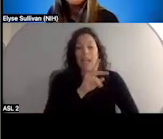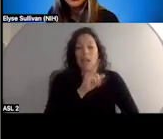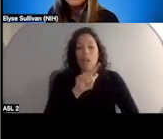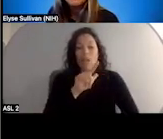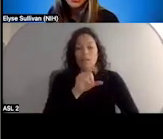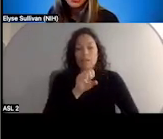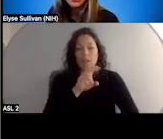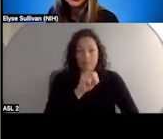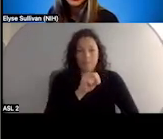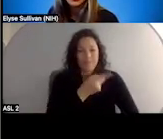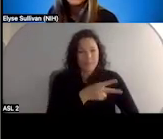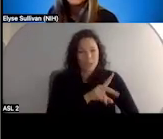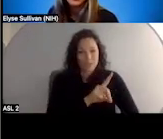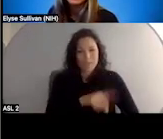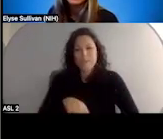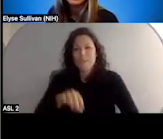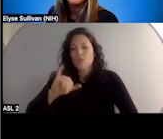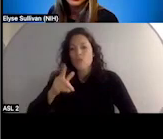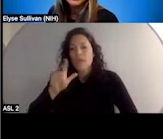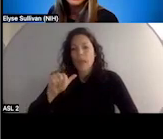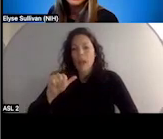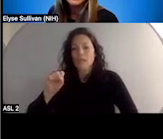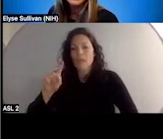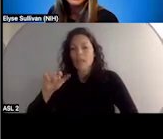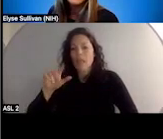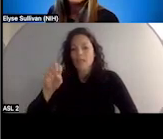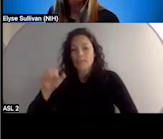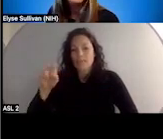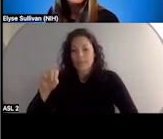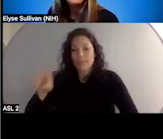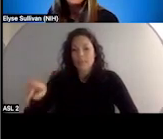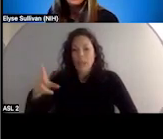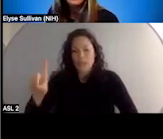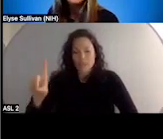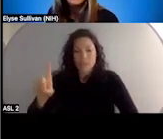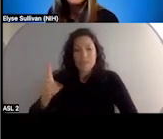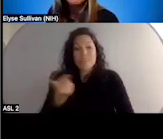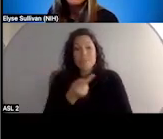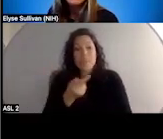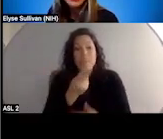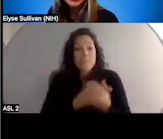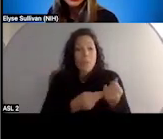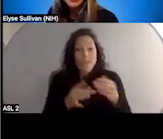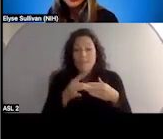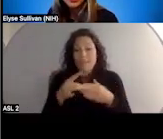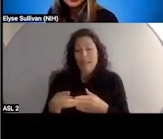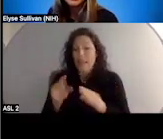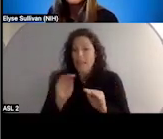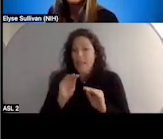both from the NIH Office of Extramural Research. Cindy and Julia have led the implementation efforts